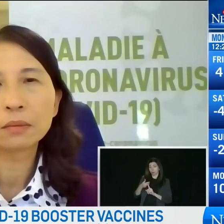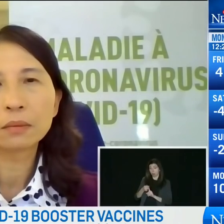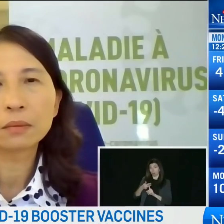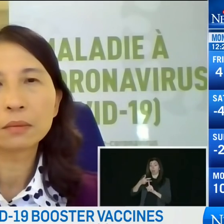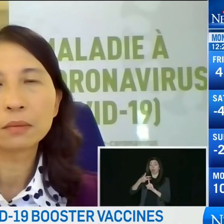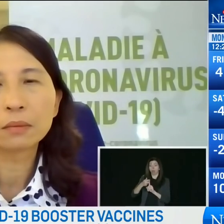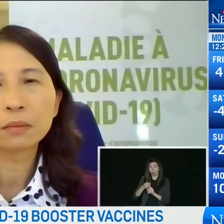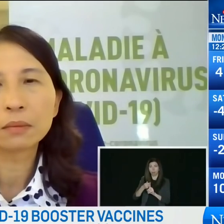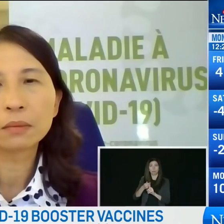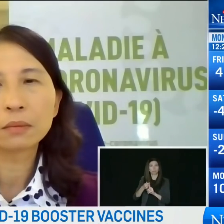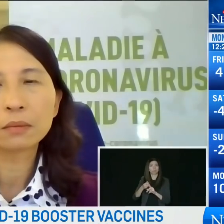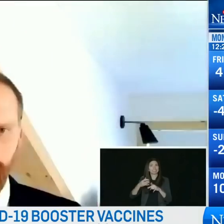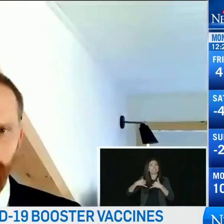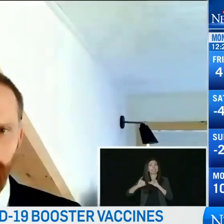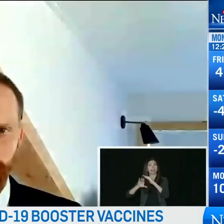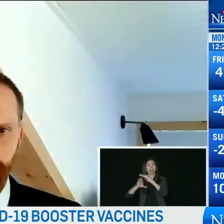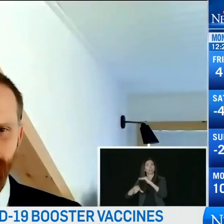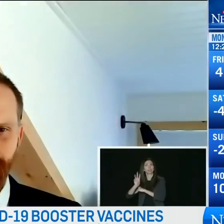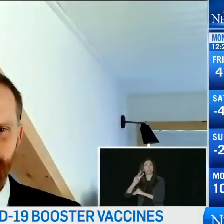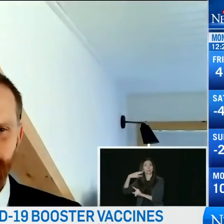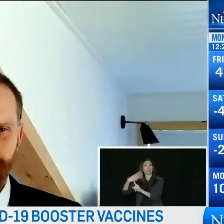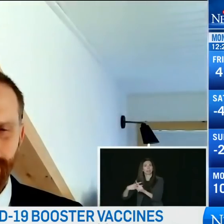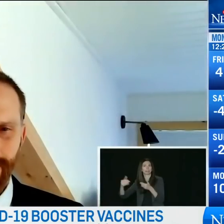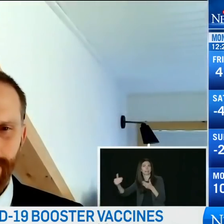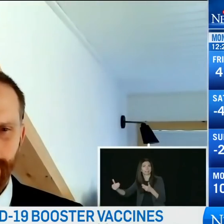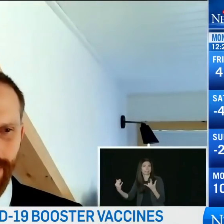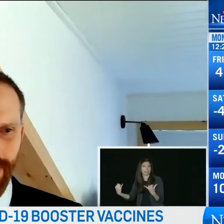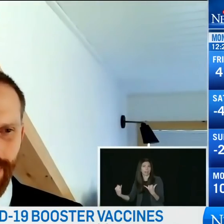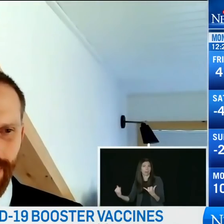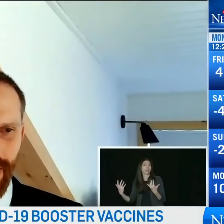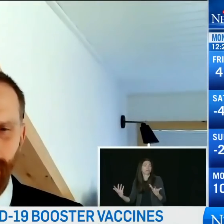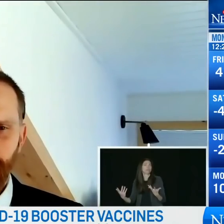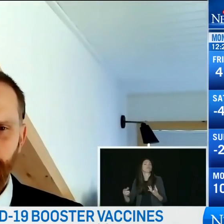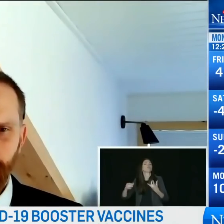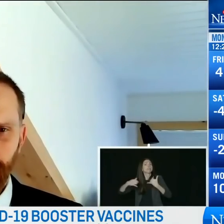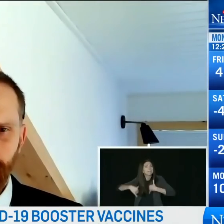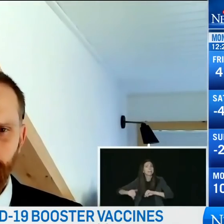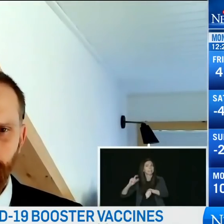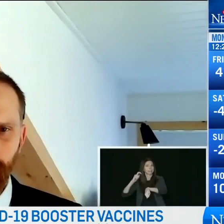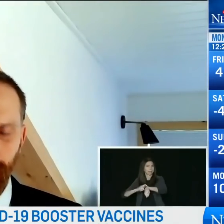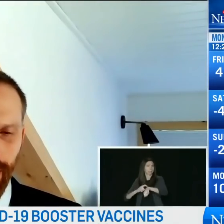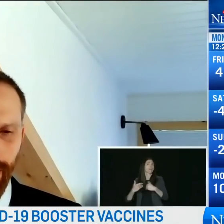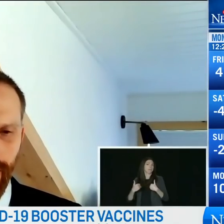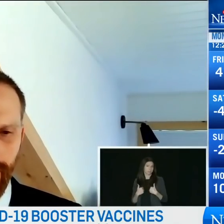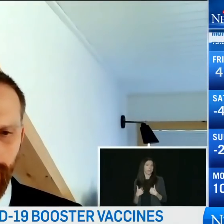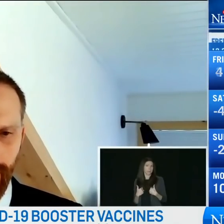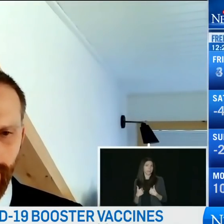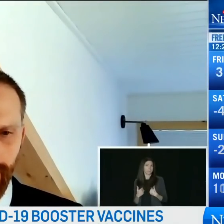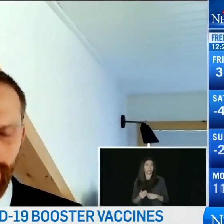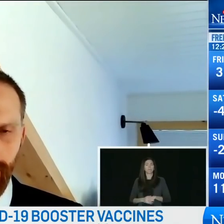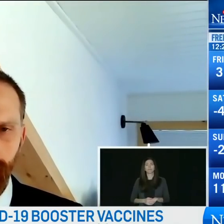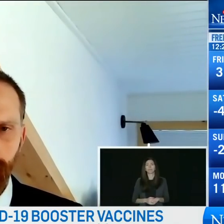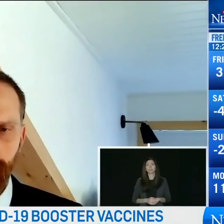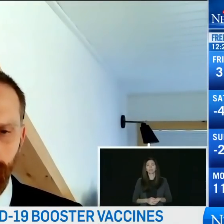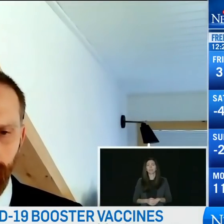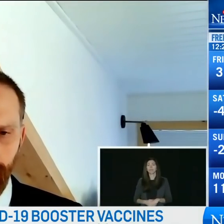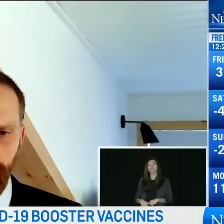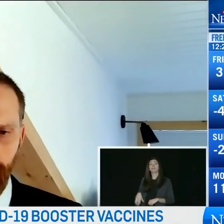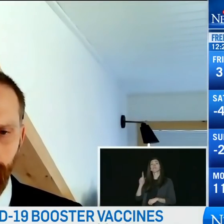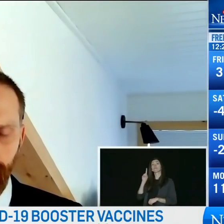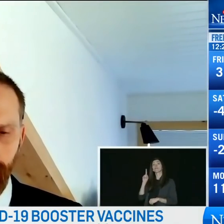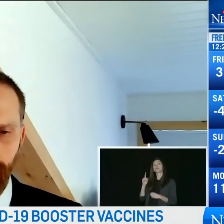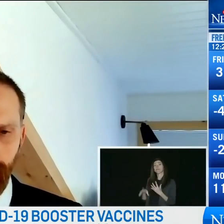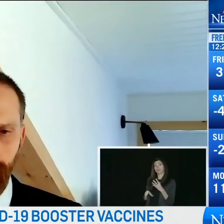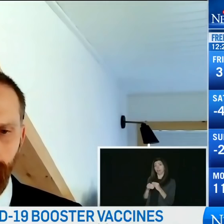SIX-MONTH MARK AS YET.